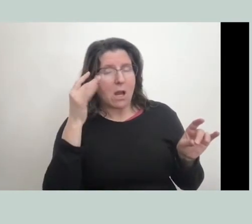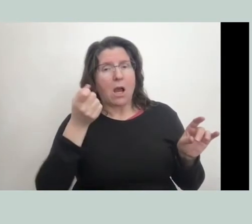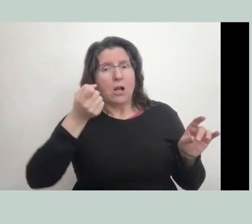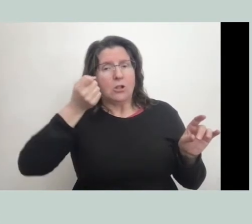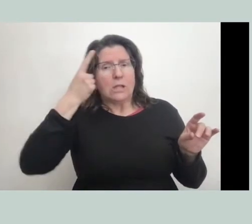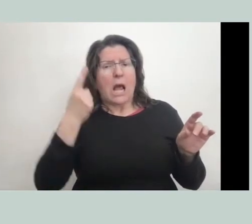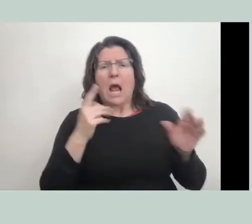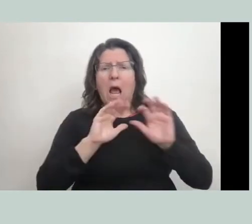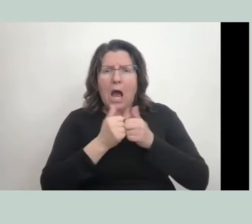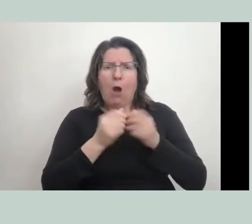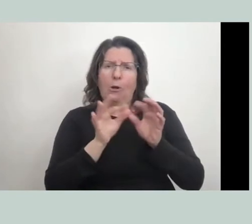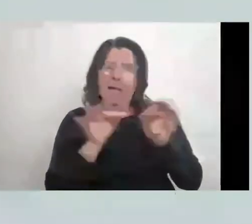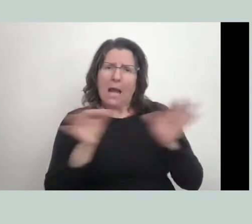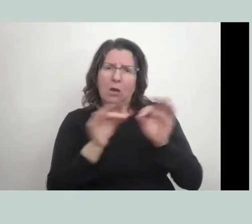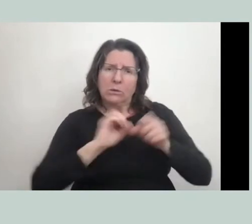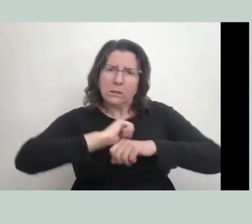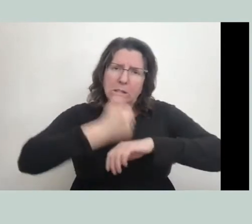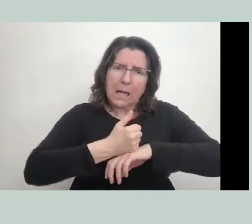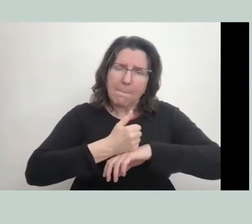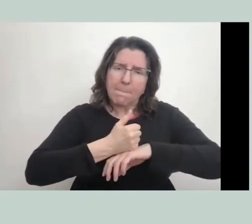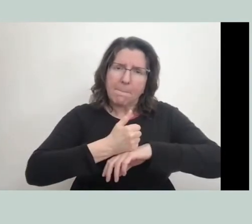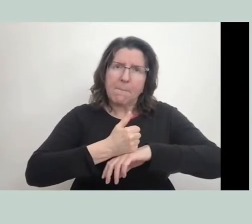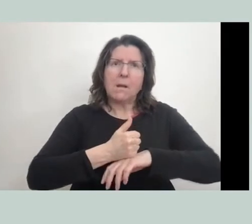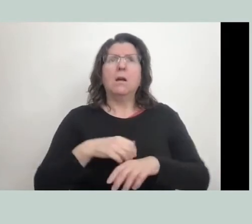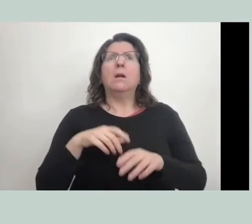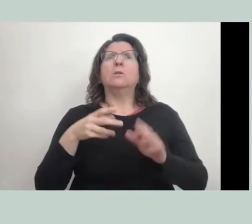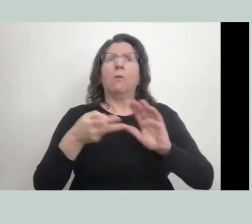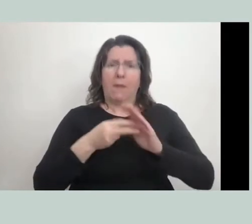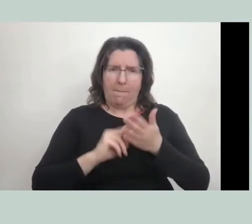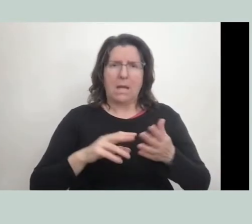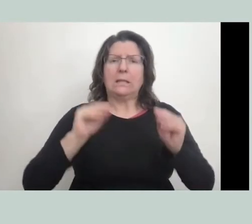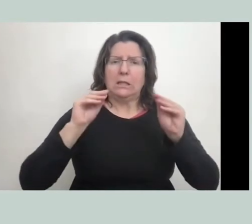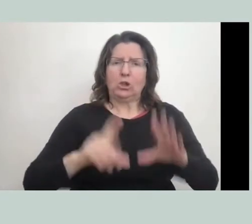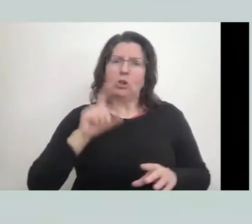They learn to parse a sentence to identify the structure and meaning.